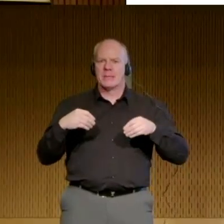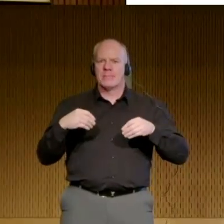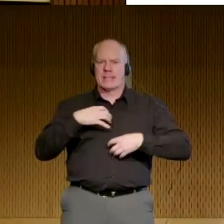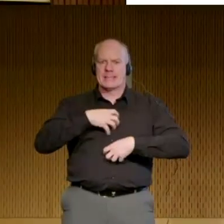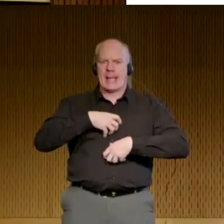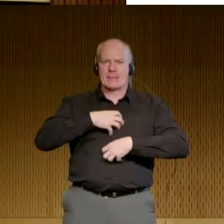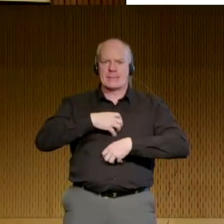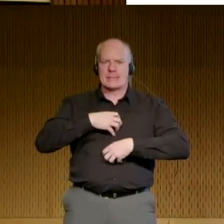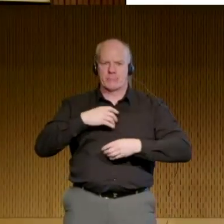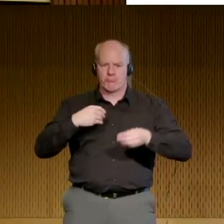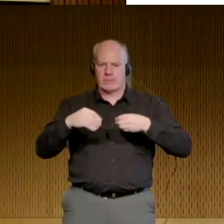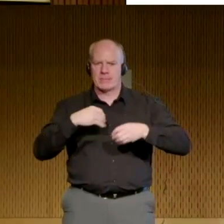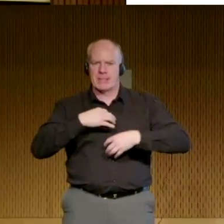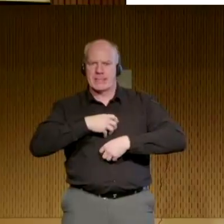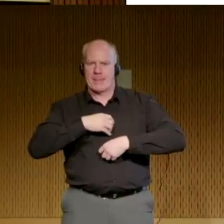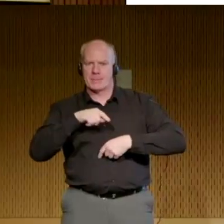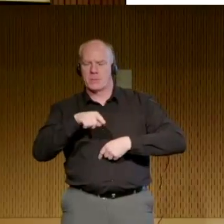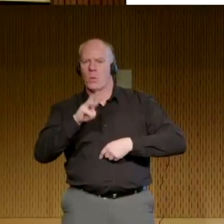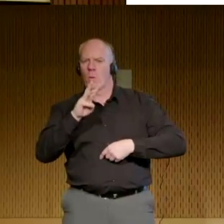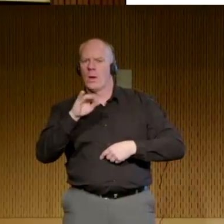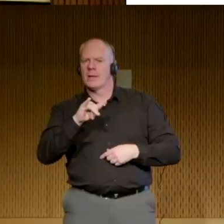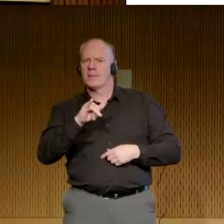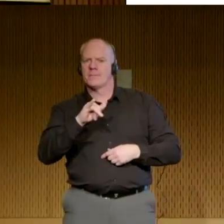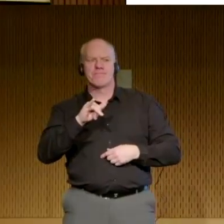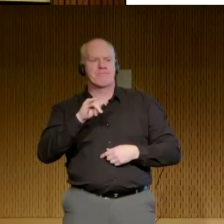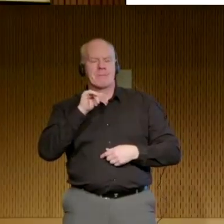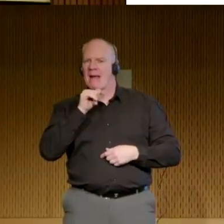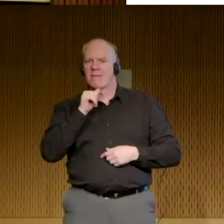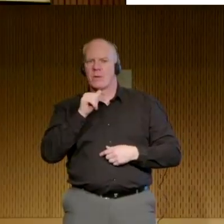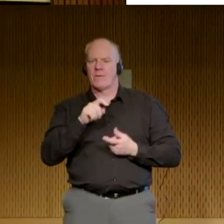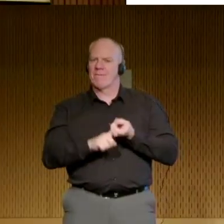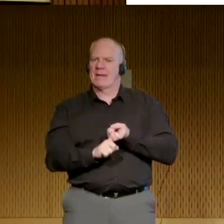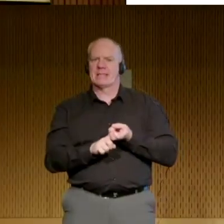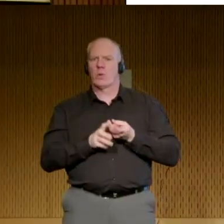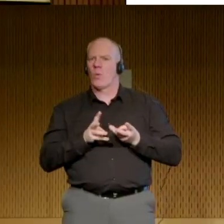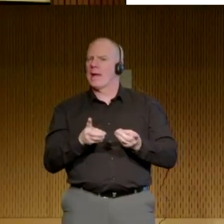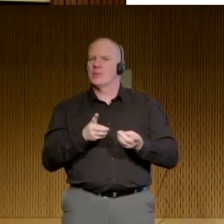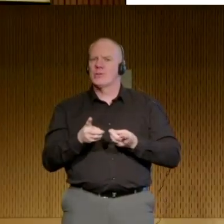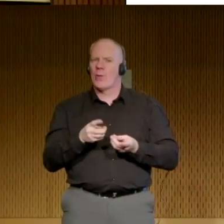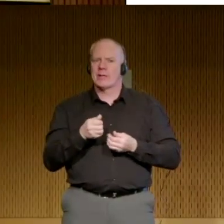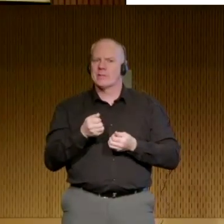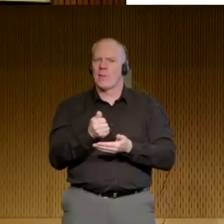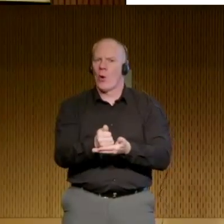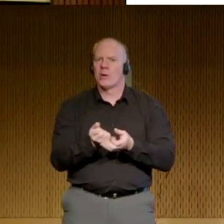because we don't have any kind of set way of doing things at the moment. So